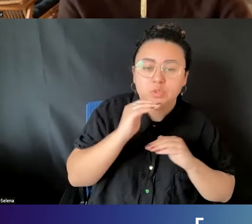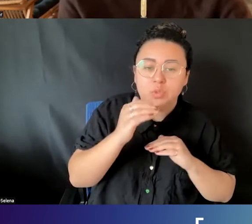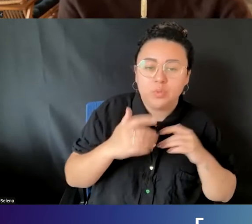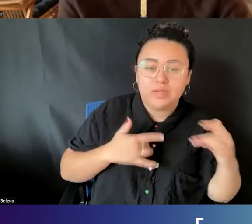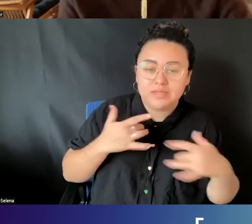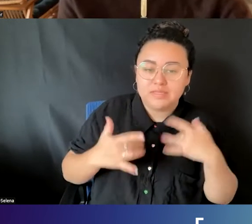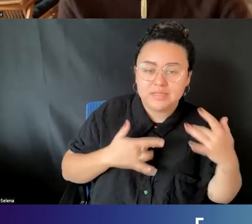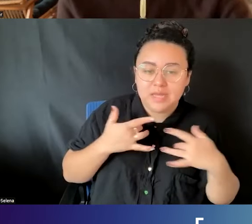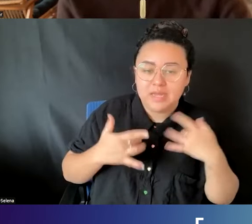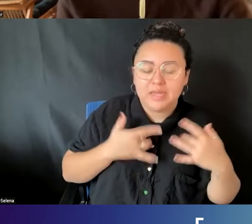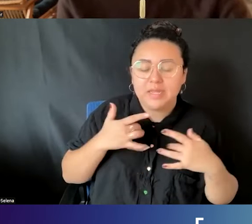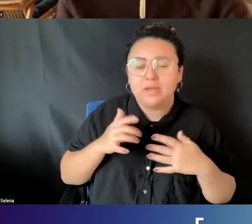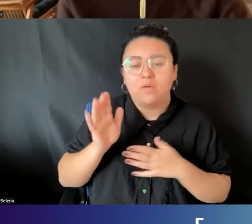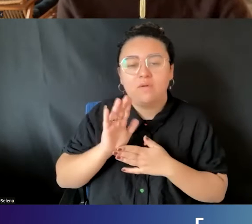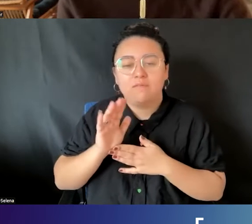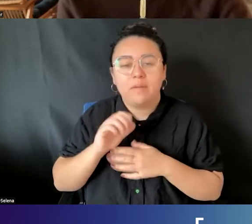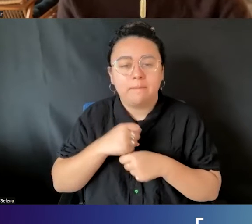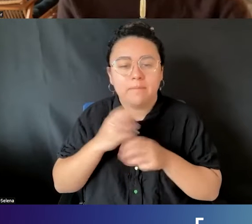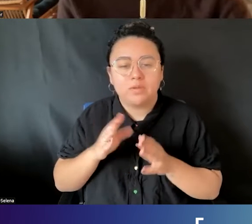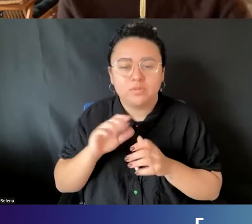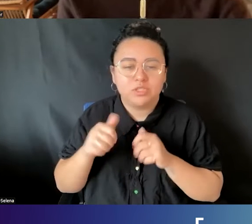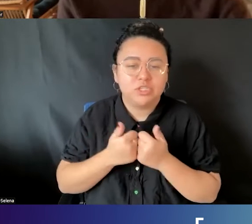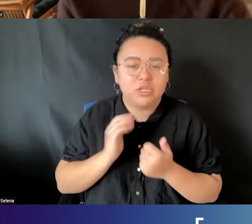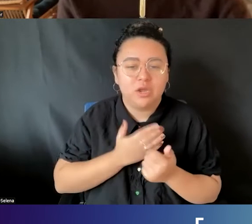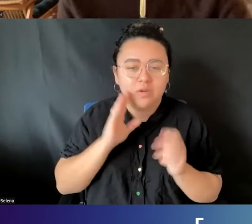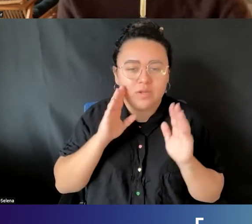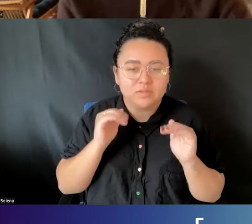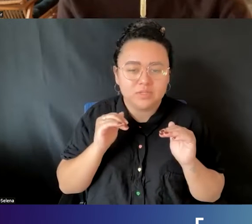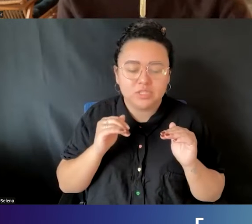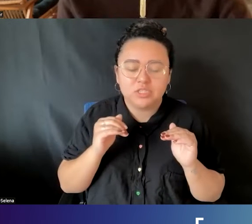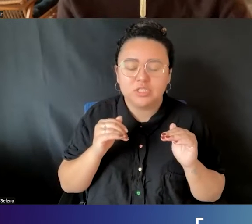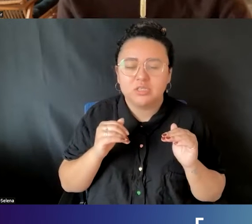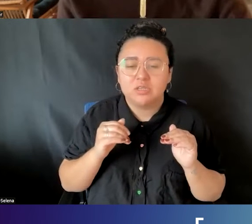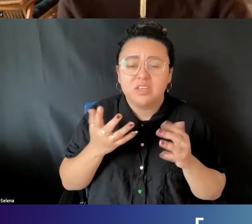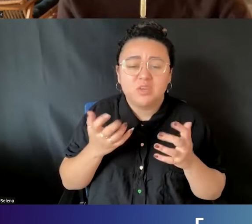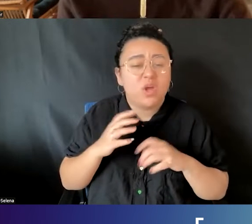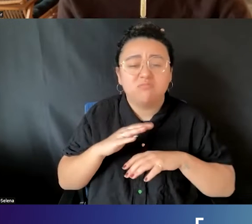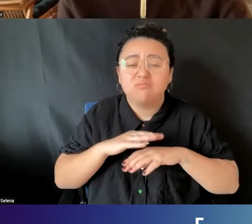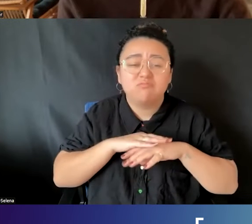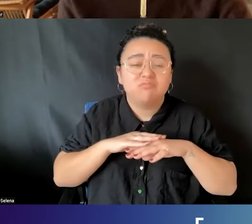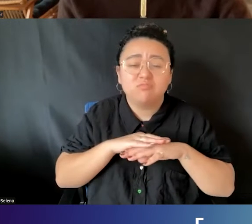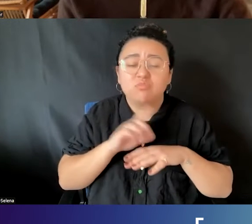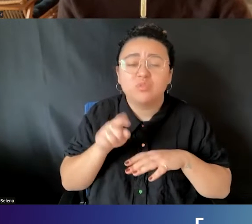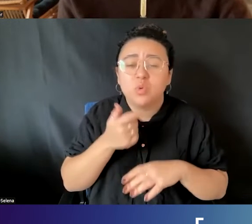or filmmakers that can challenge our expectations in programing. And it's I think it's a real problem. Right?